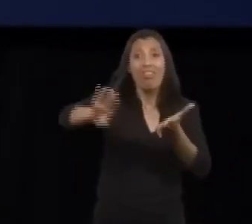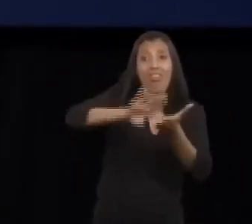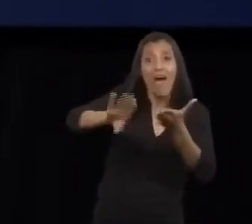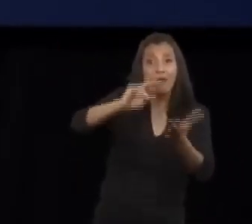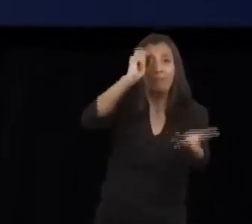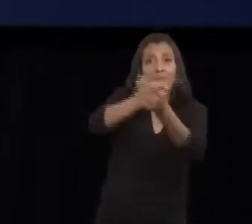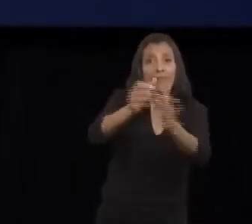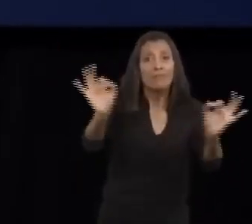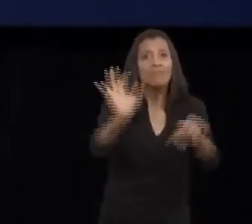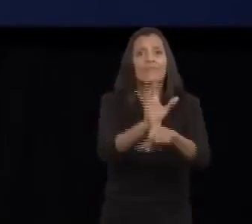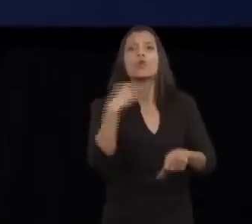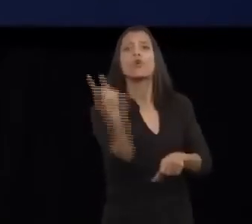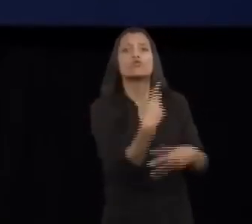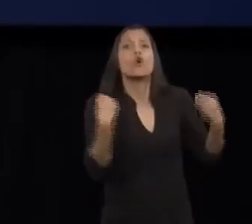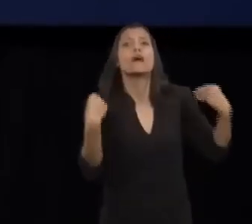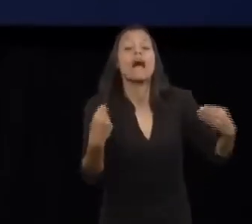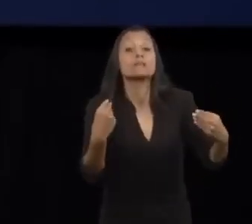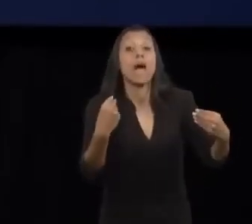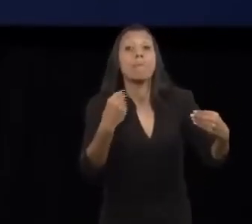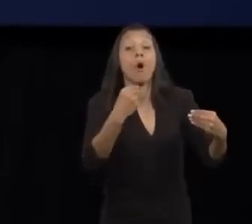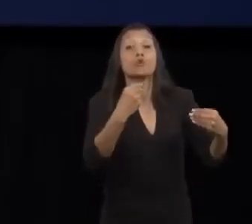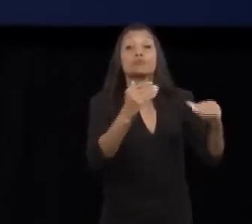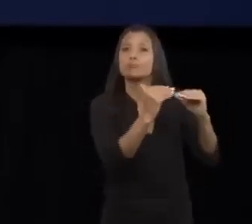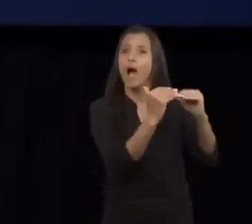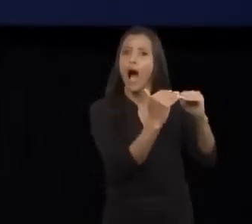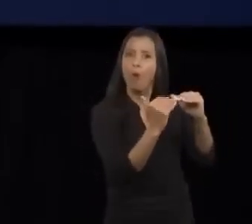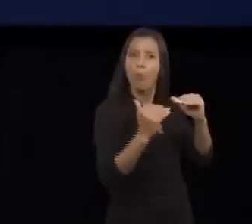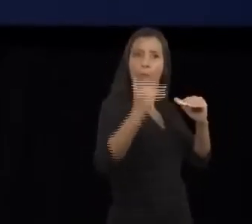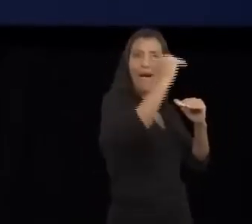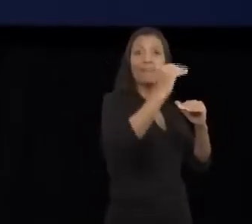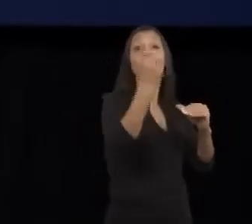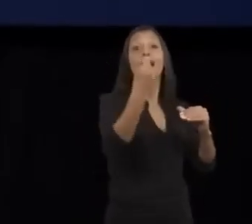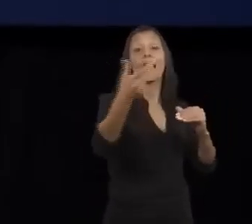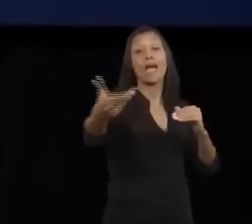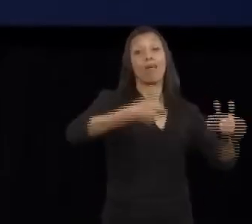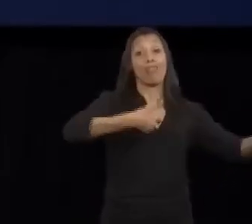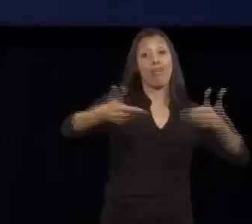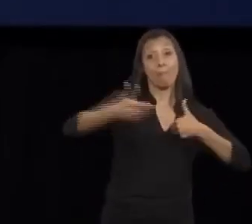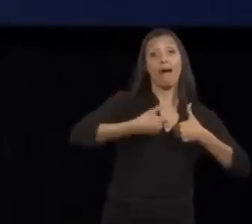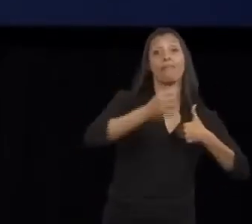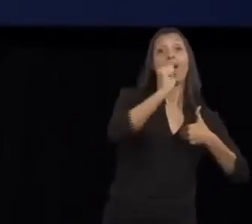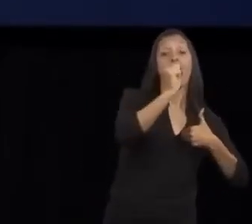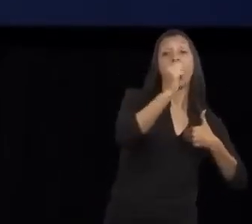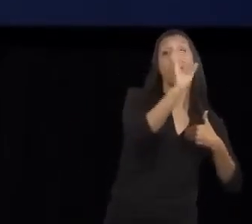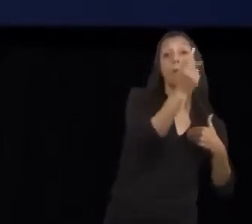what do we do? We increase the interest rates, we increase the demand for a monetary basis.